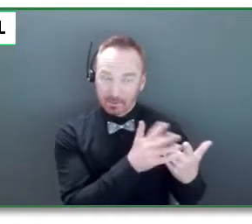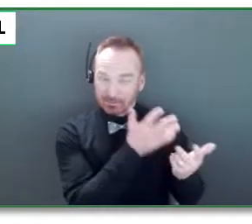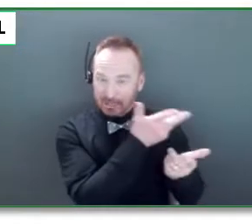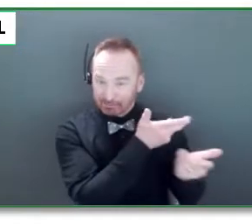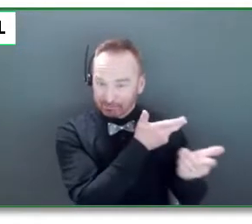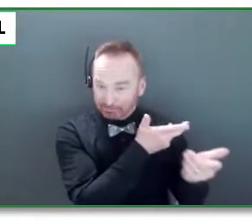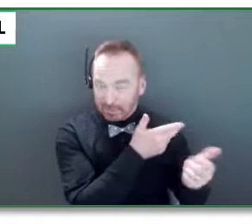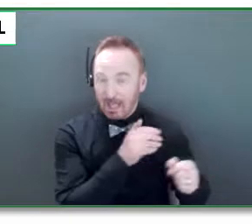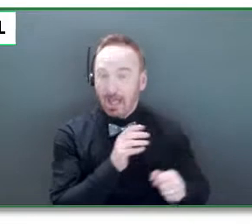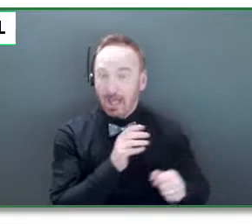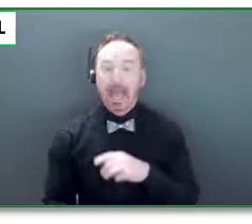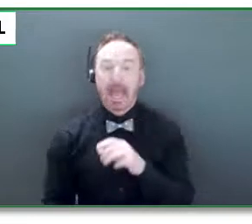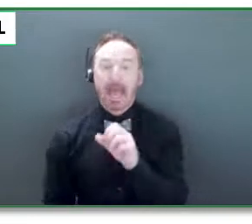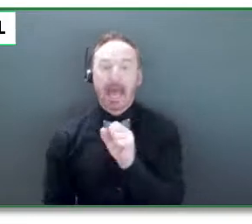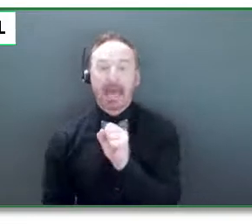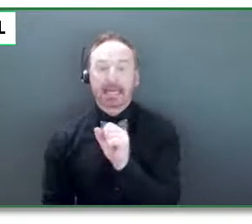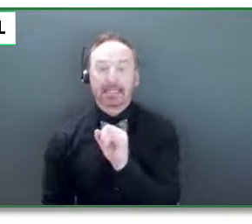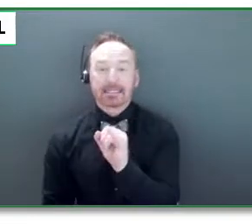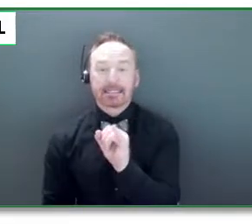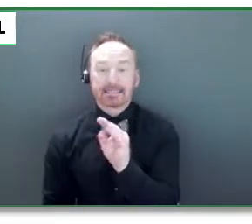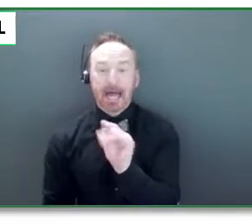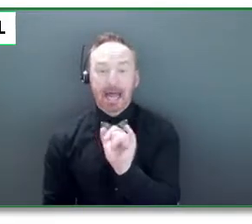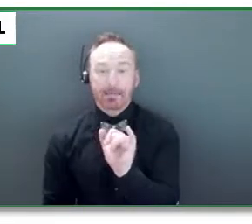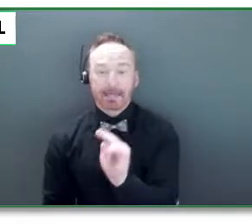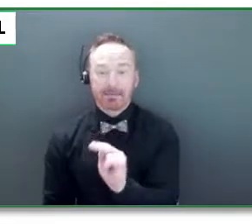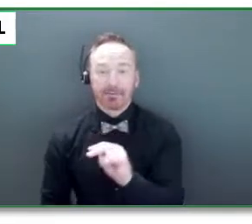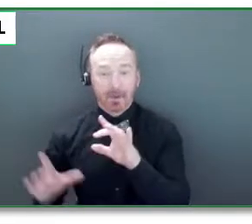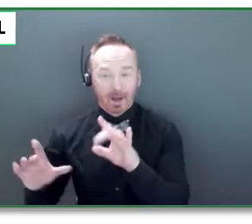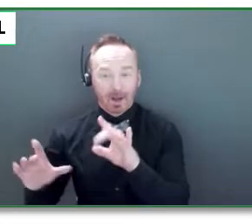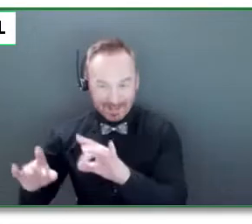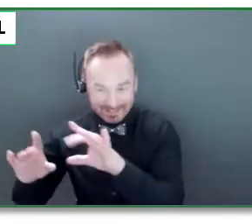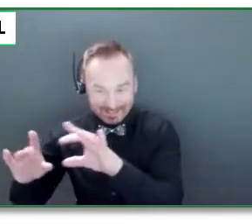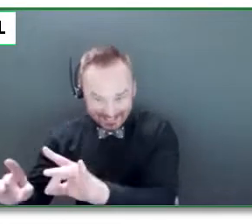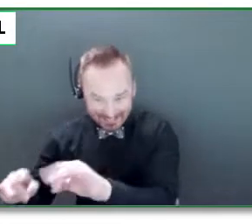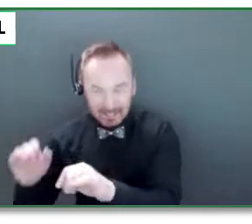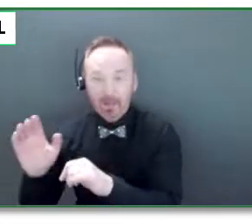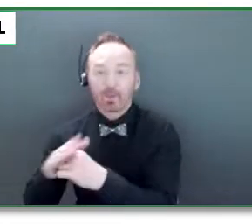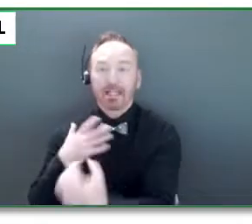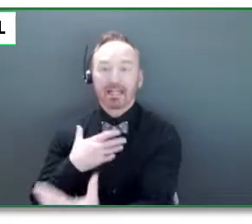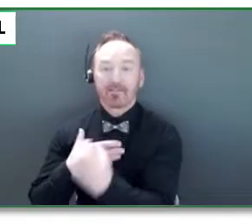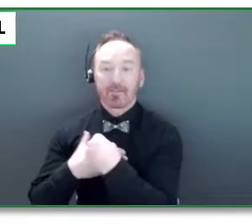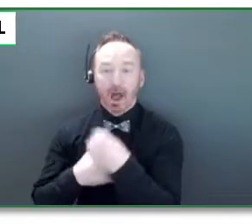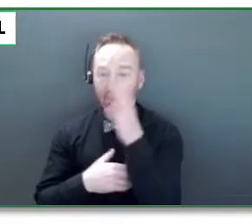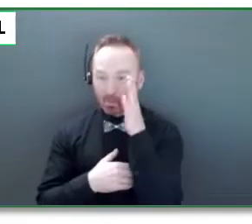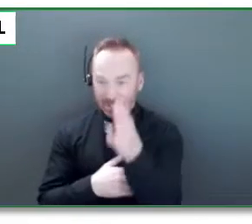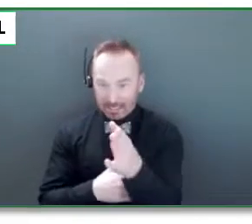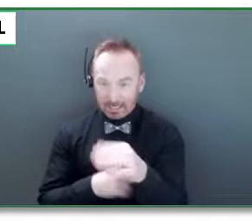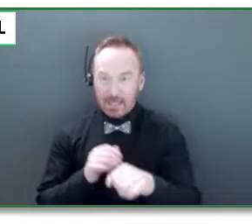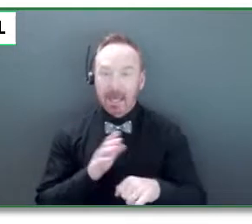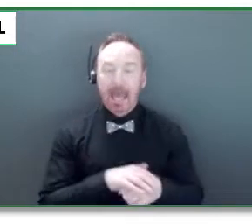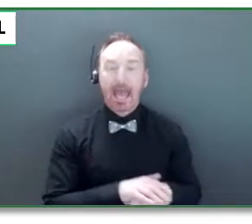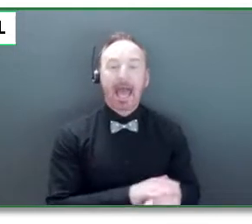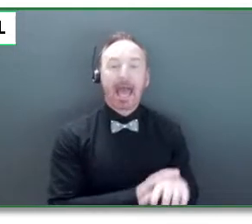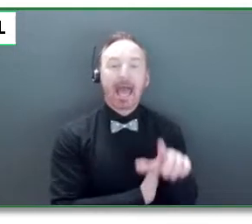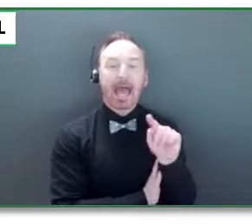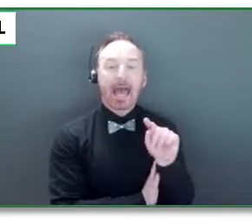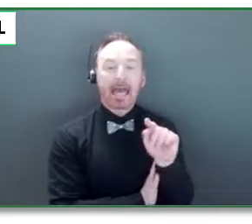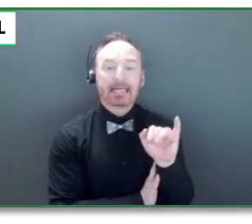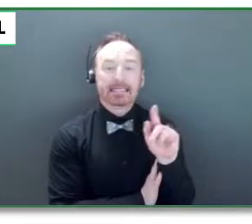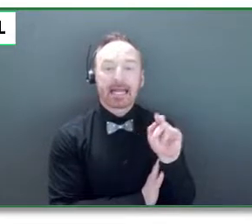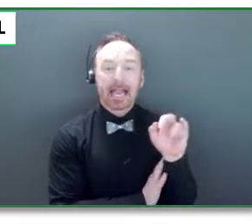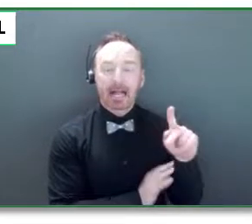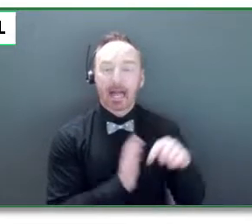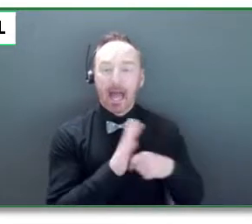working with Tilak and Shira on the Canadian standard uh for uh outdoor